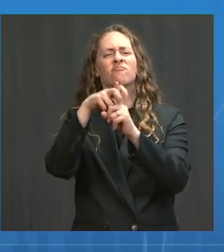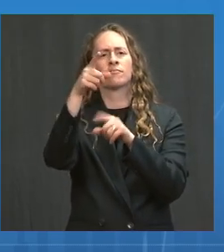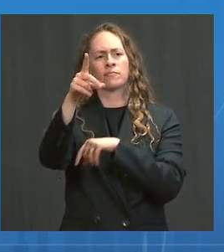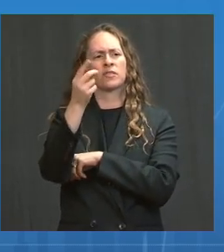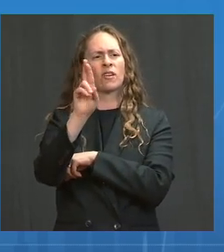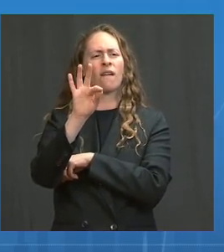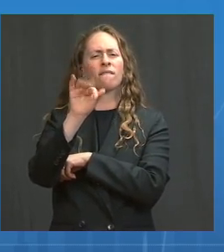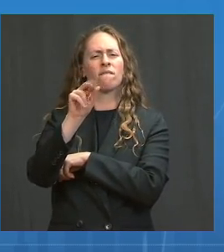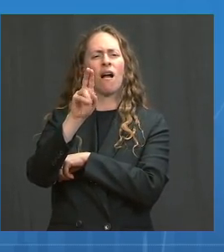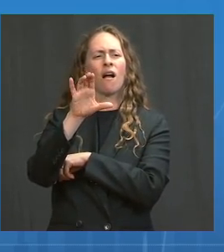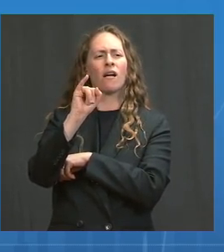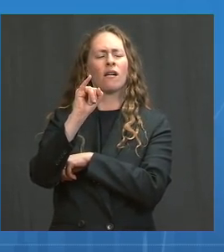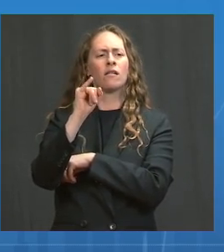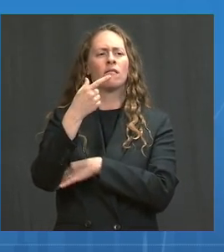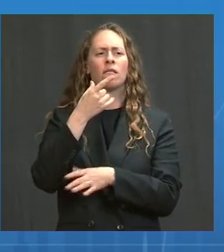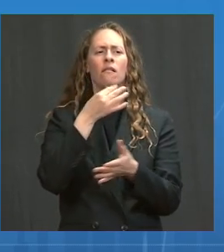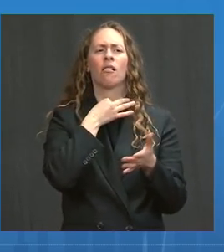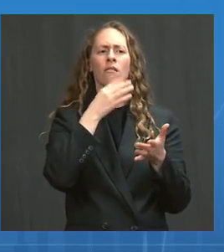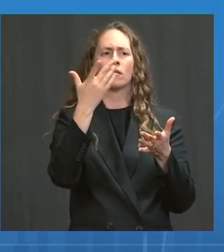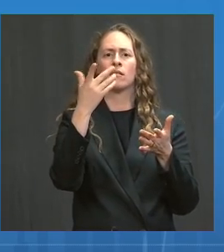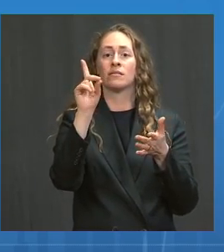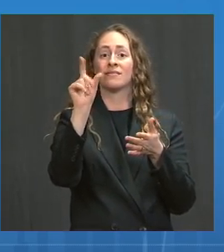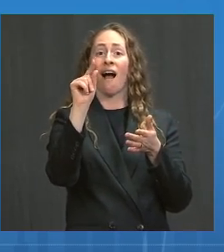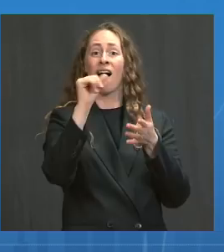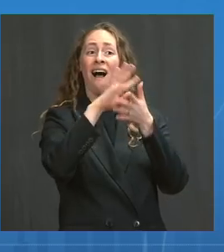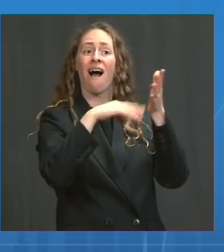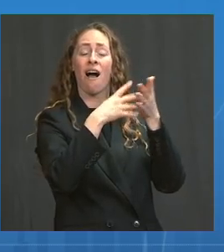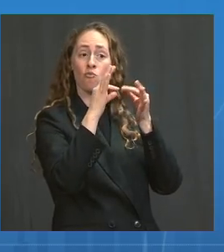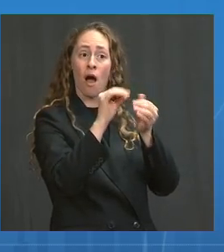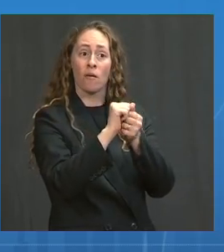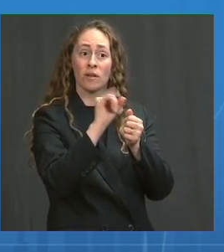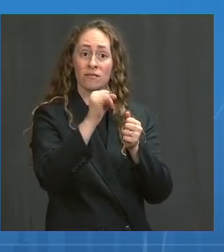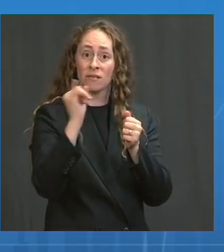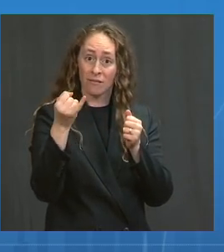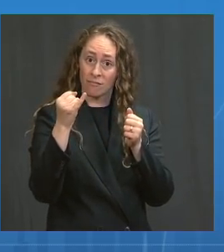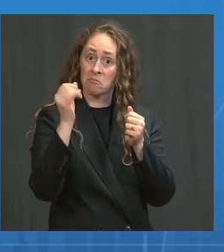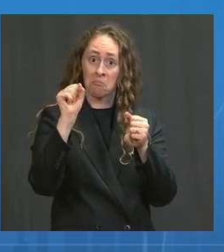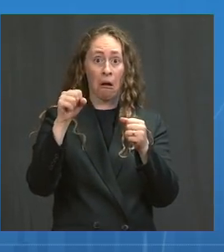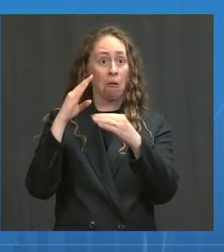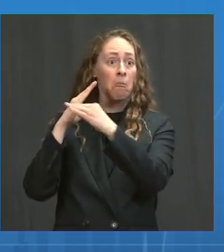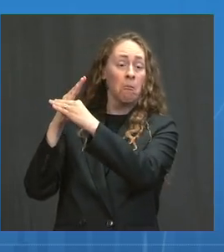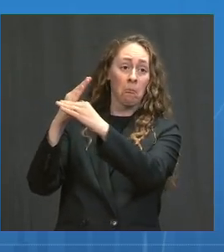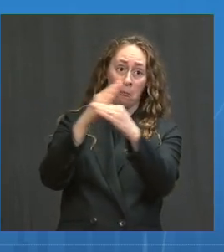J&J works against the Delta variant lagging behind the data for other vaccines?